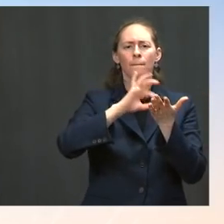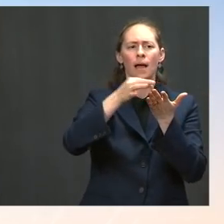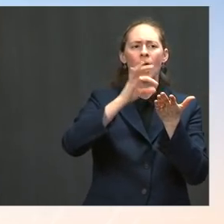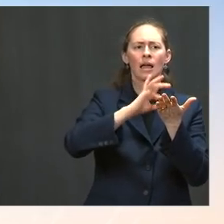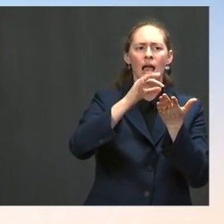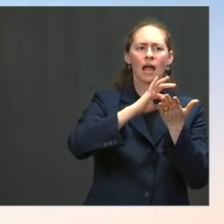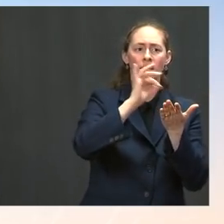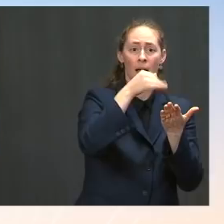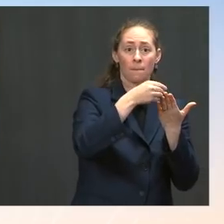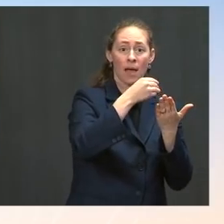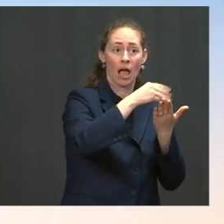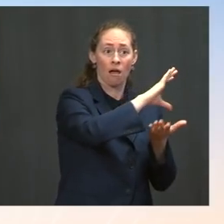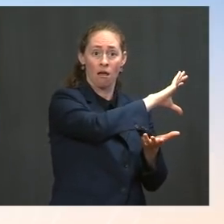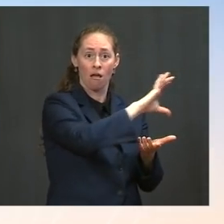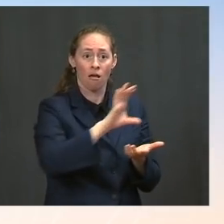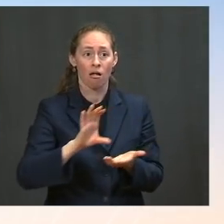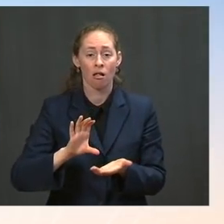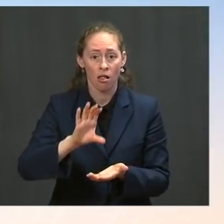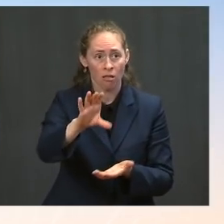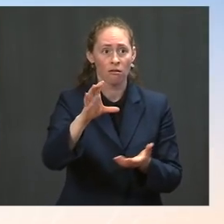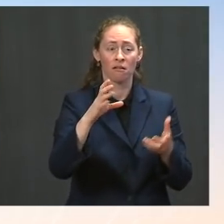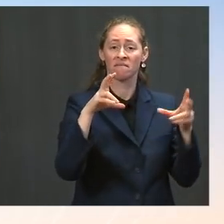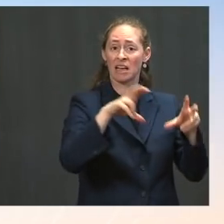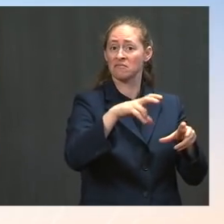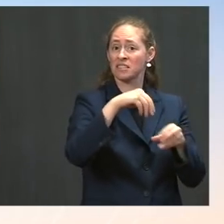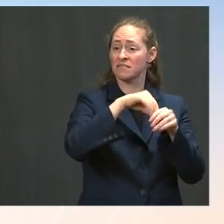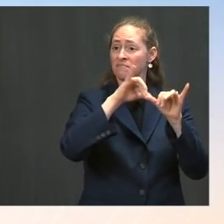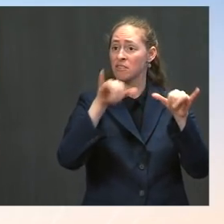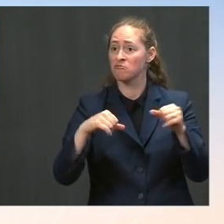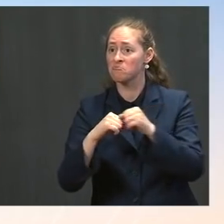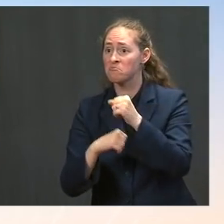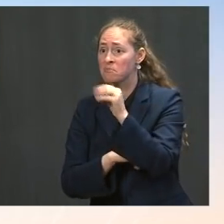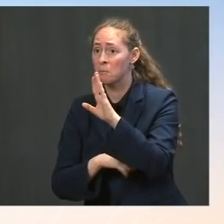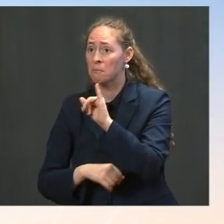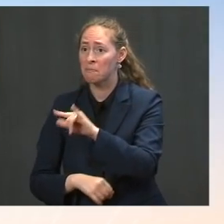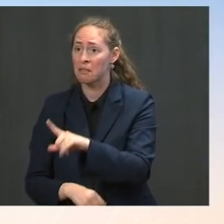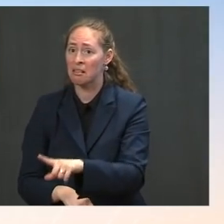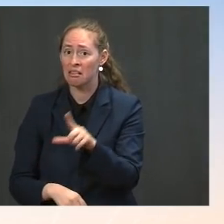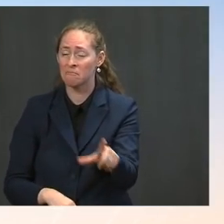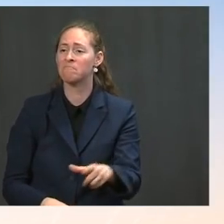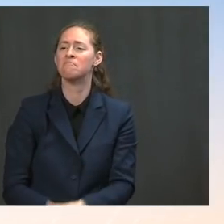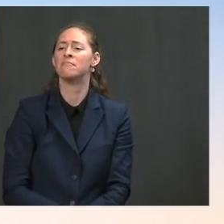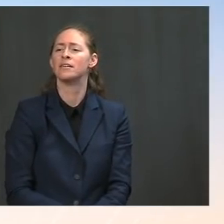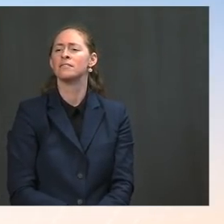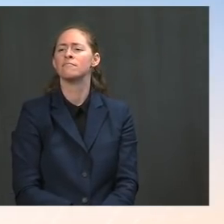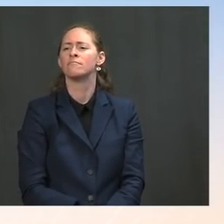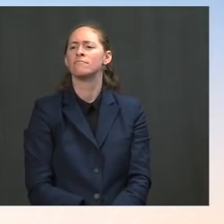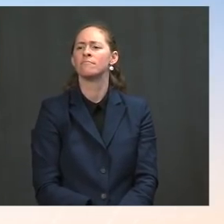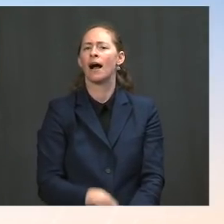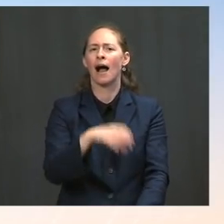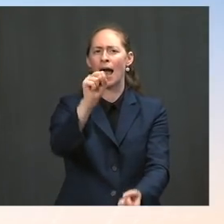Ms. Psaki: I know there was some reporting on this today and what won't surprise you is we're probably not going to get into too many specifics